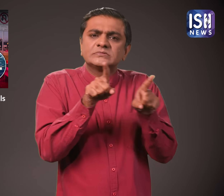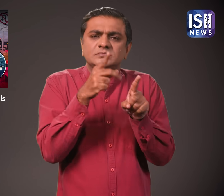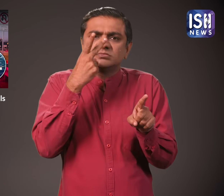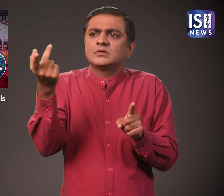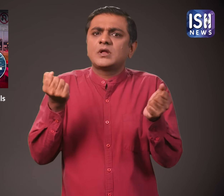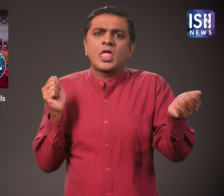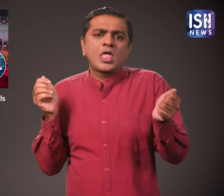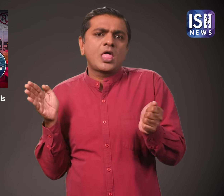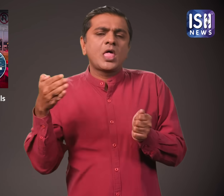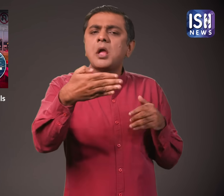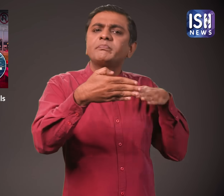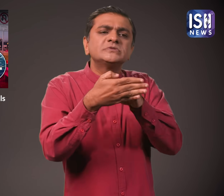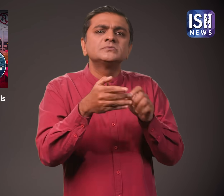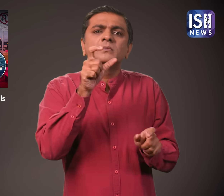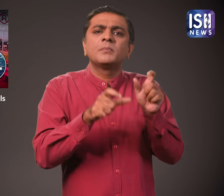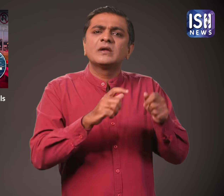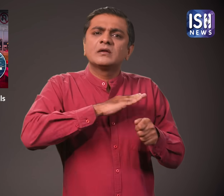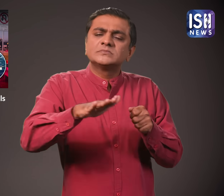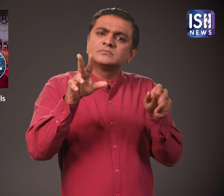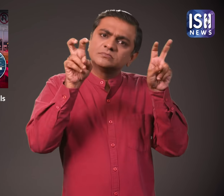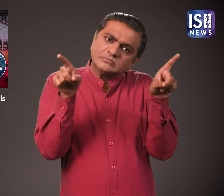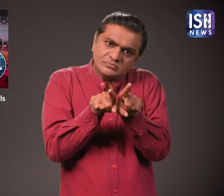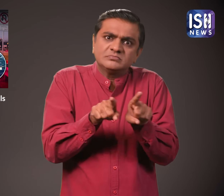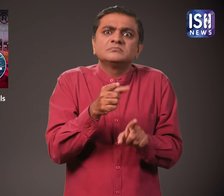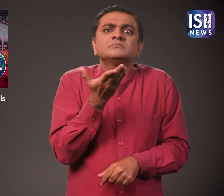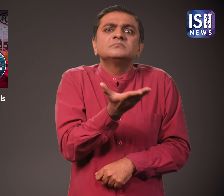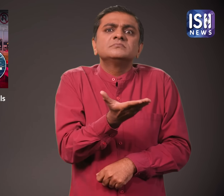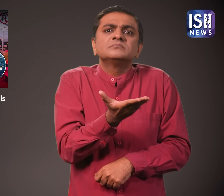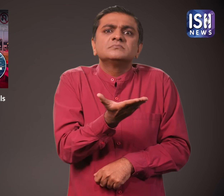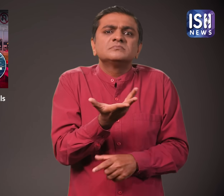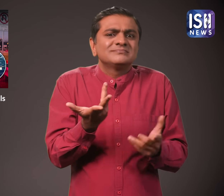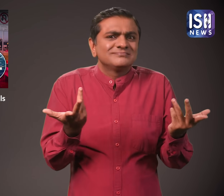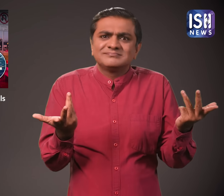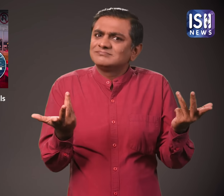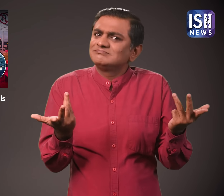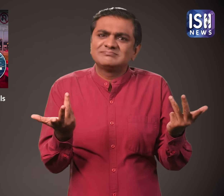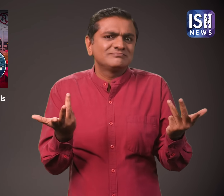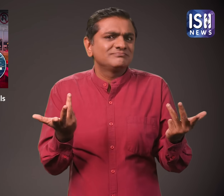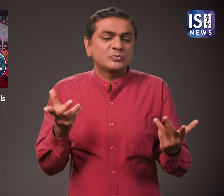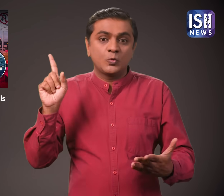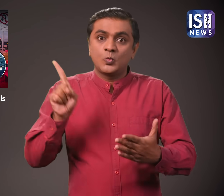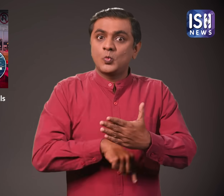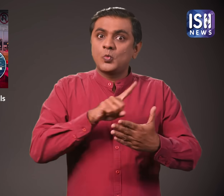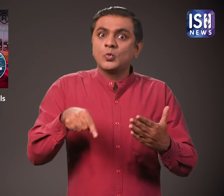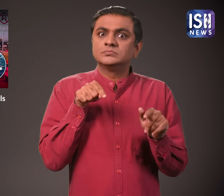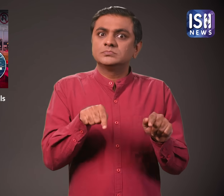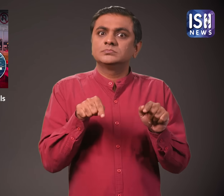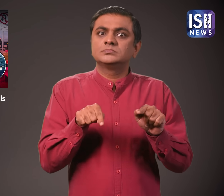Just in this incident, the illegal U-turn led to killing of Americans. This is not justified.